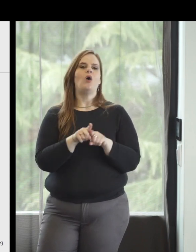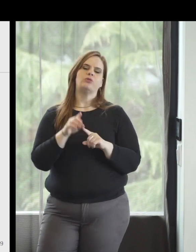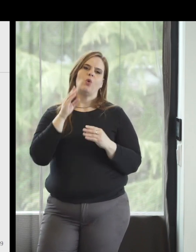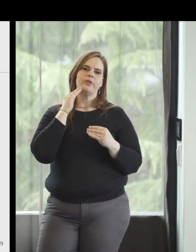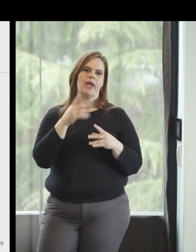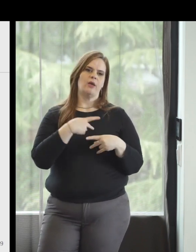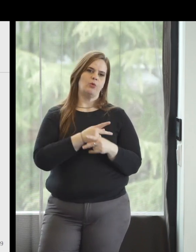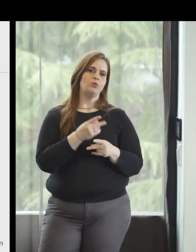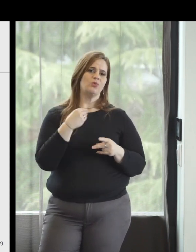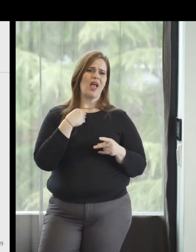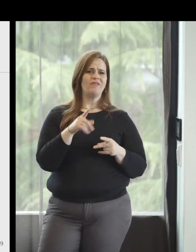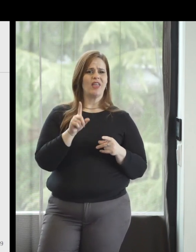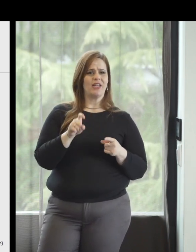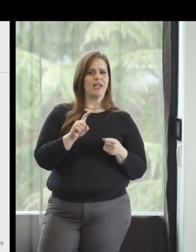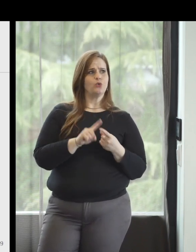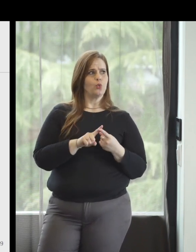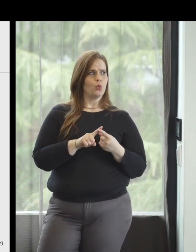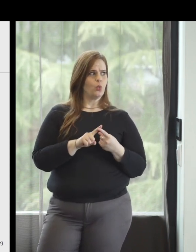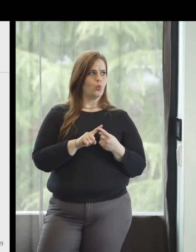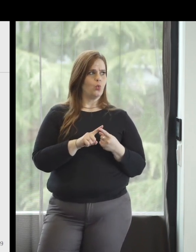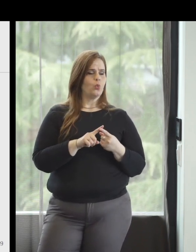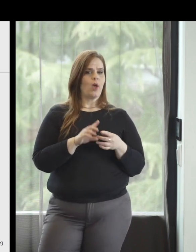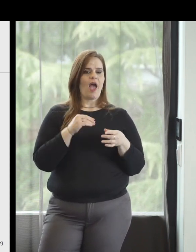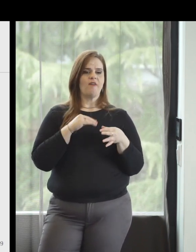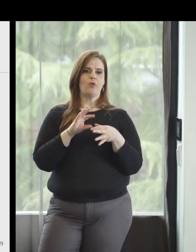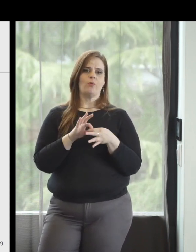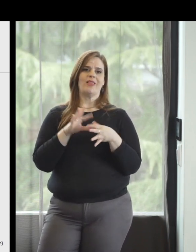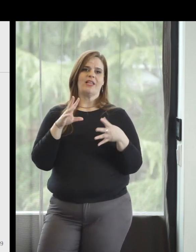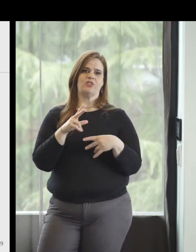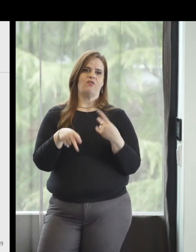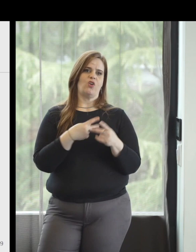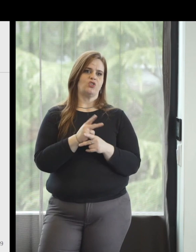producers need to have released versions of their own